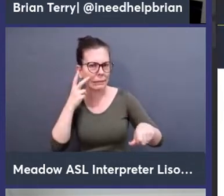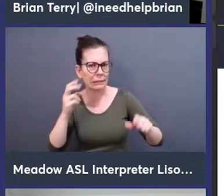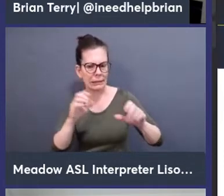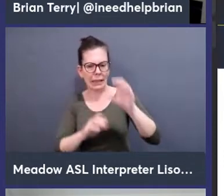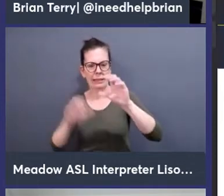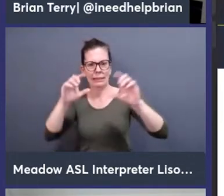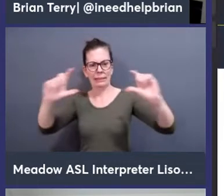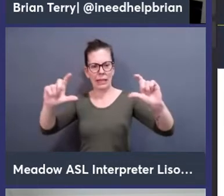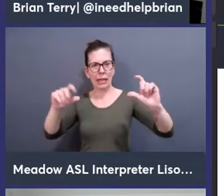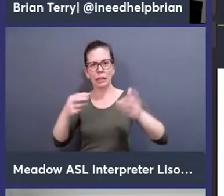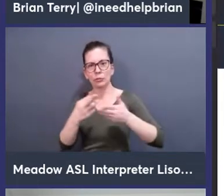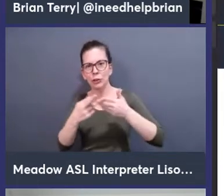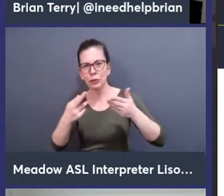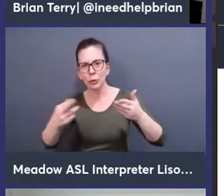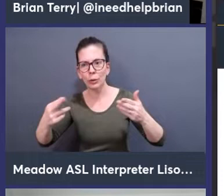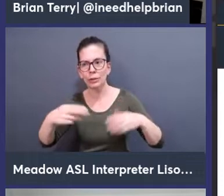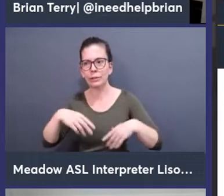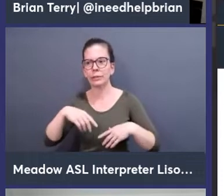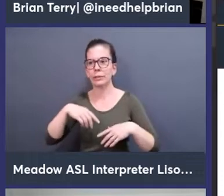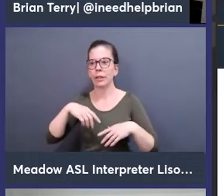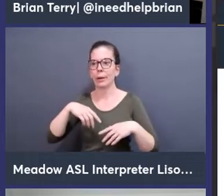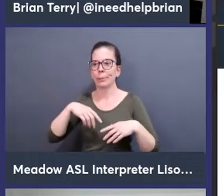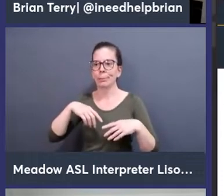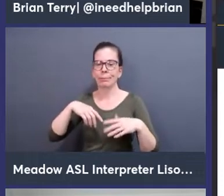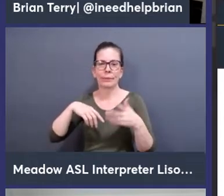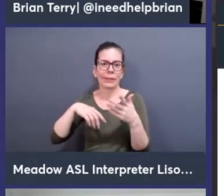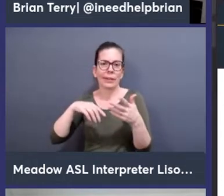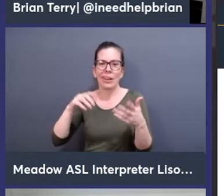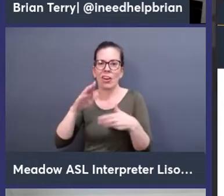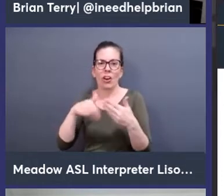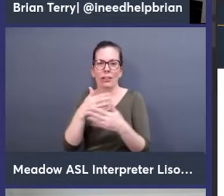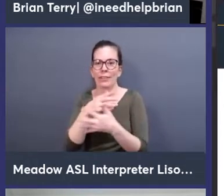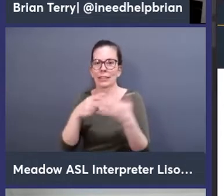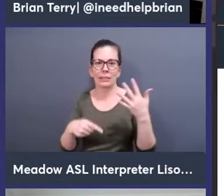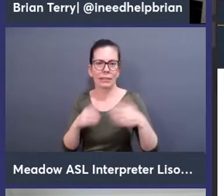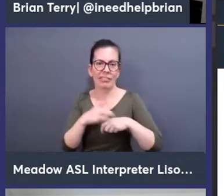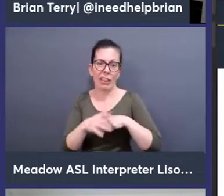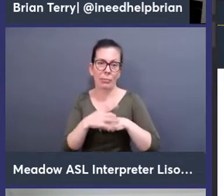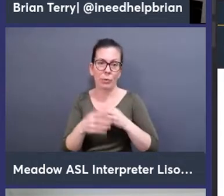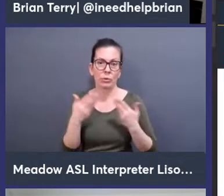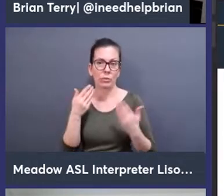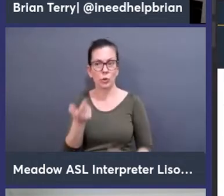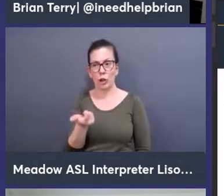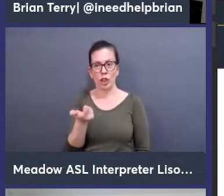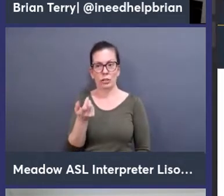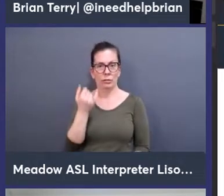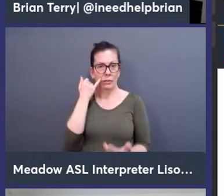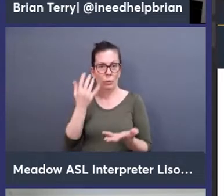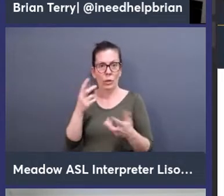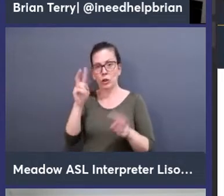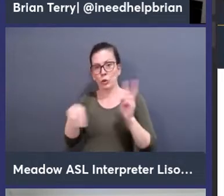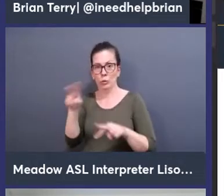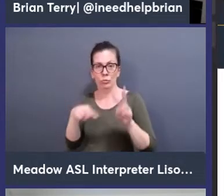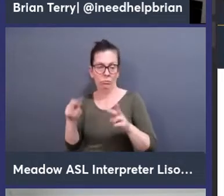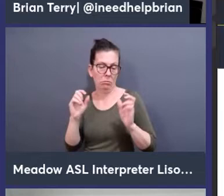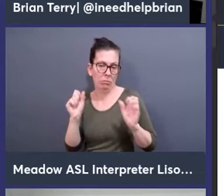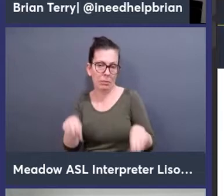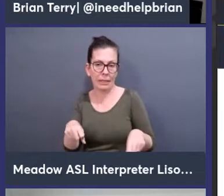what the resources under them are. And all of this is just available for you to look at if you need to. So you can look at, the events are just gonna tell you